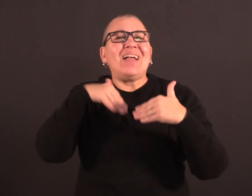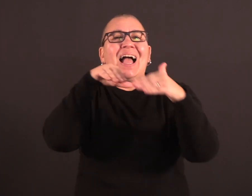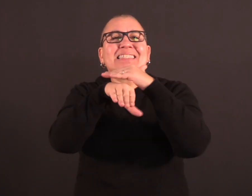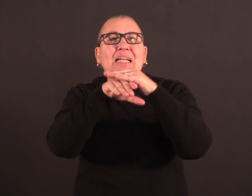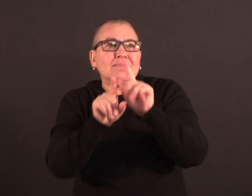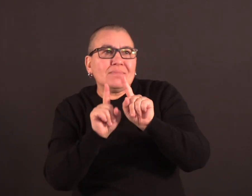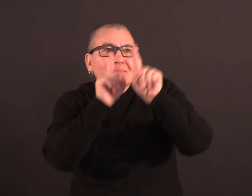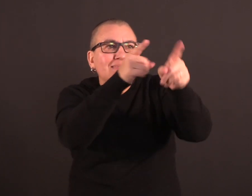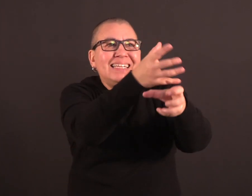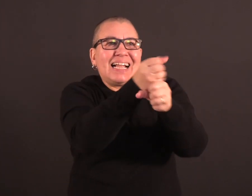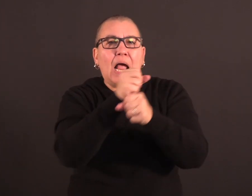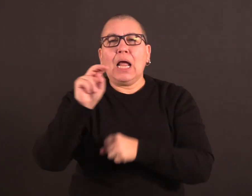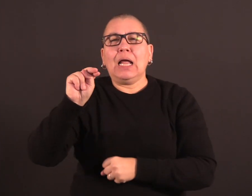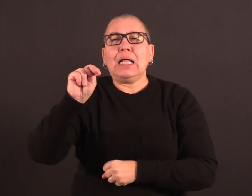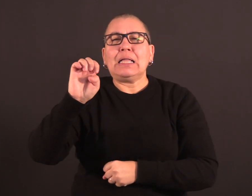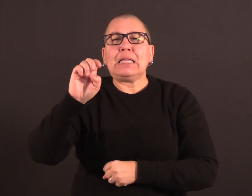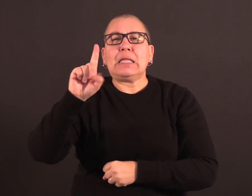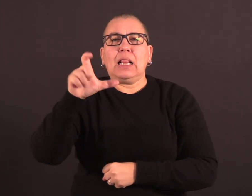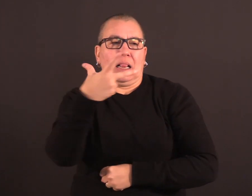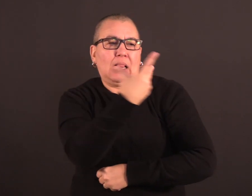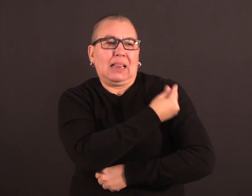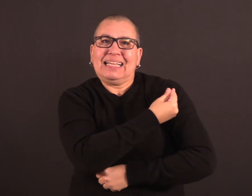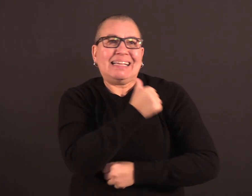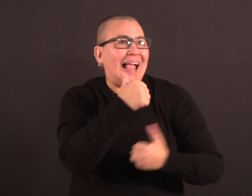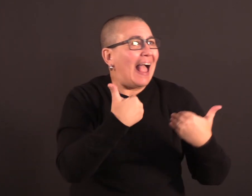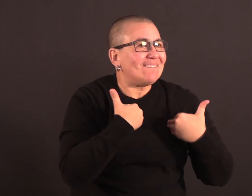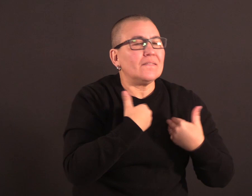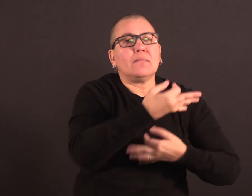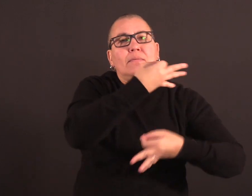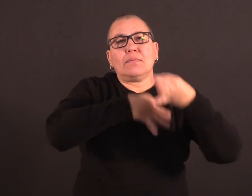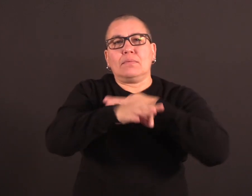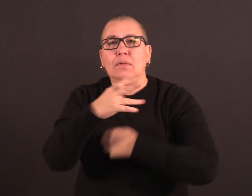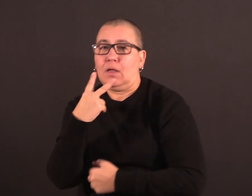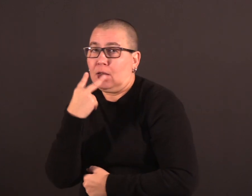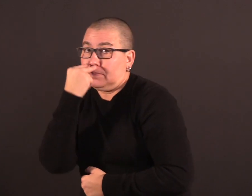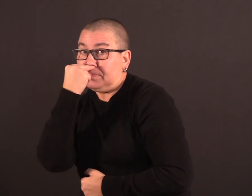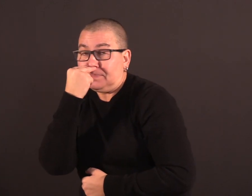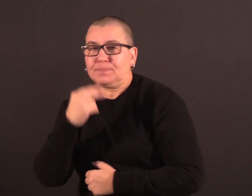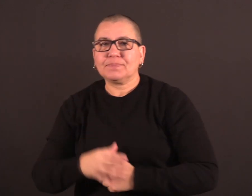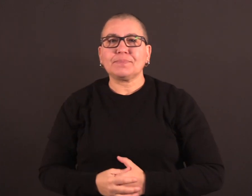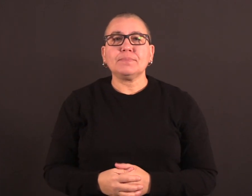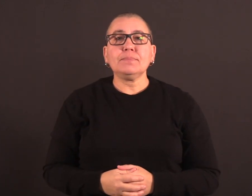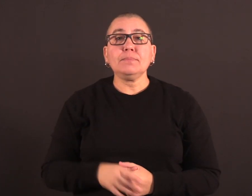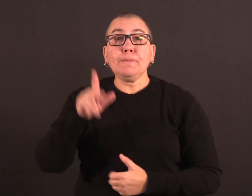The latest COVID-19 data show increasing activity. The University of Minnesota’s on-going Wastewater